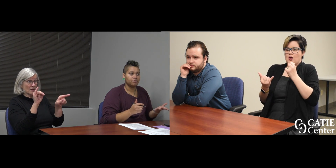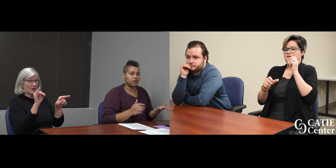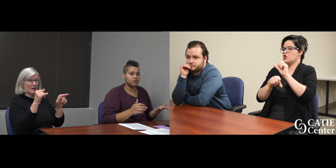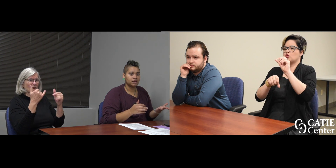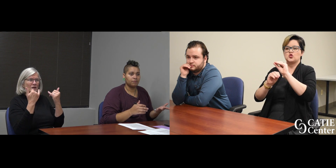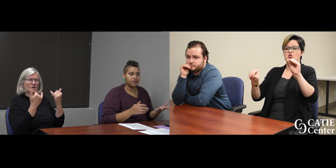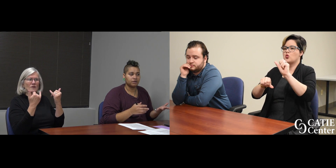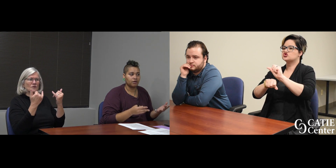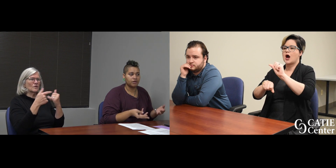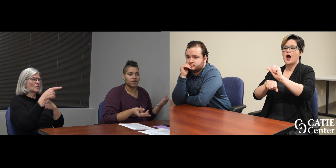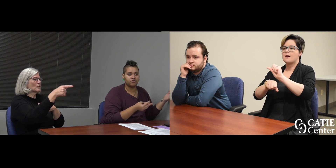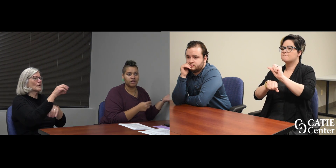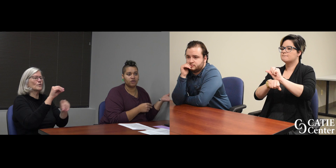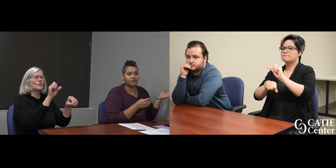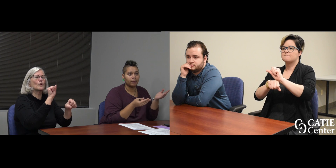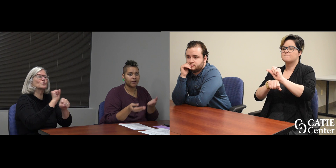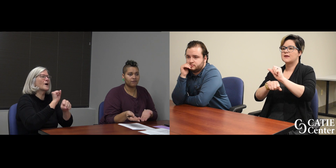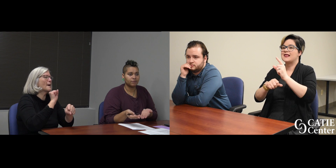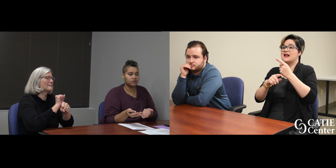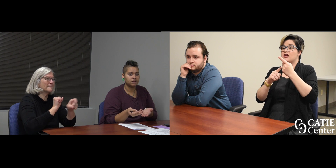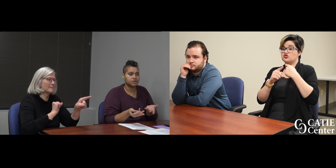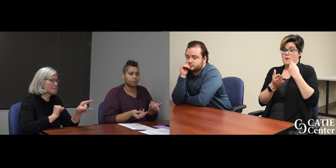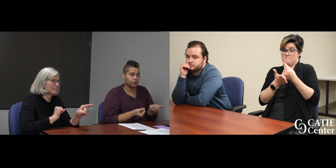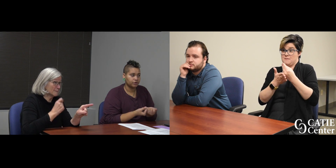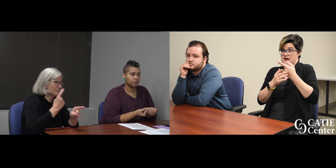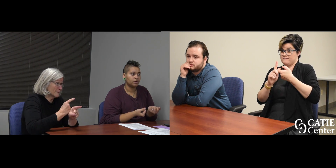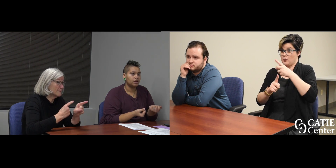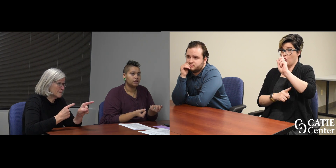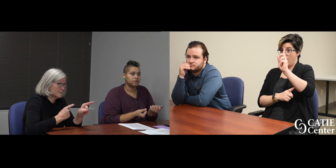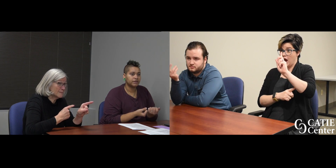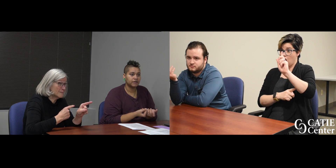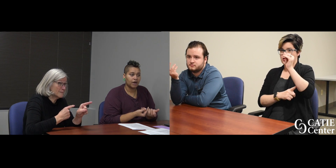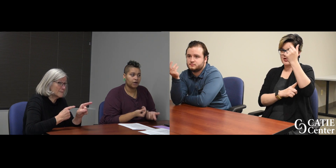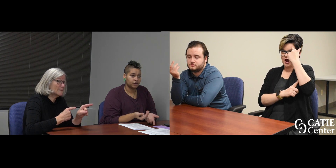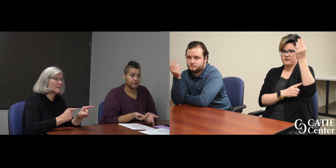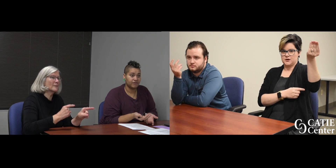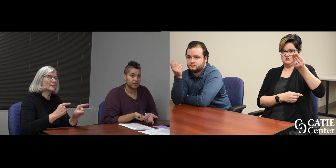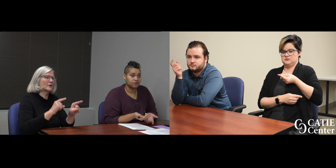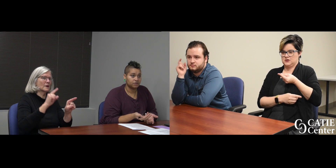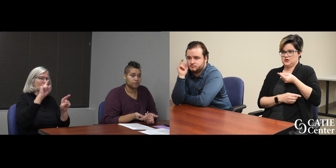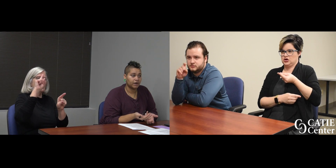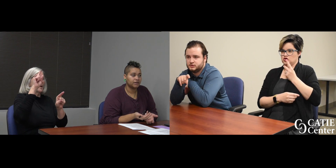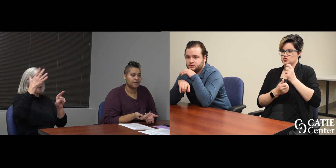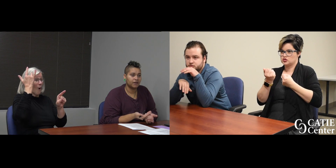and your money is coming essentially from the government to support you to get onto your feet,